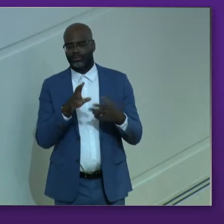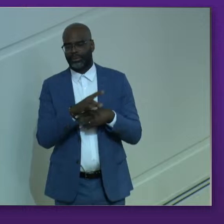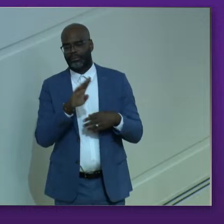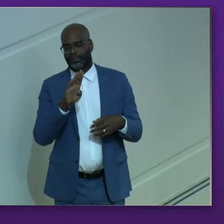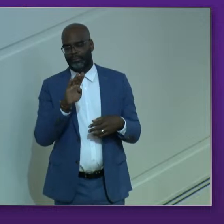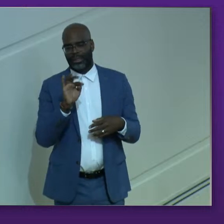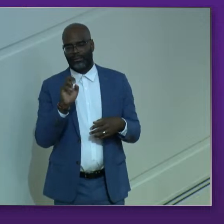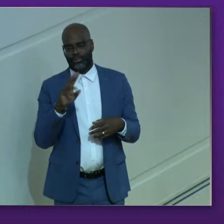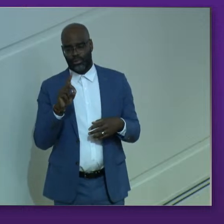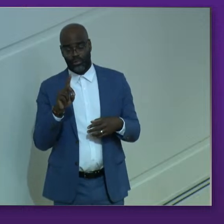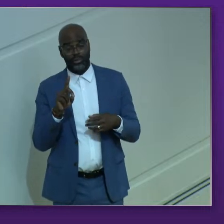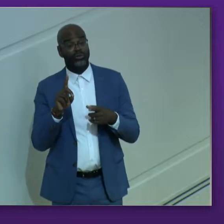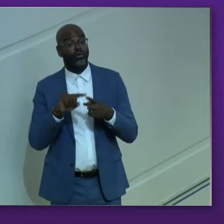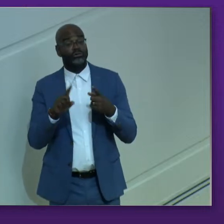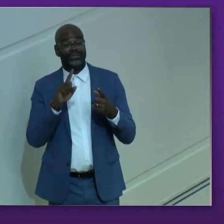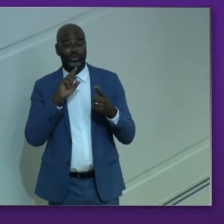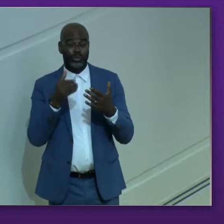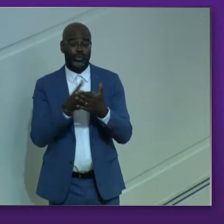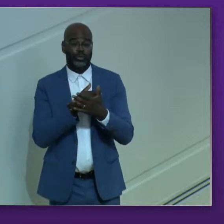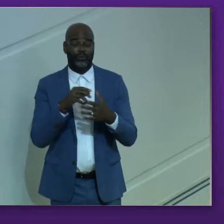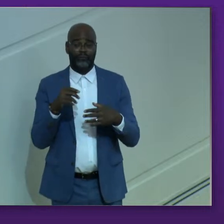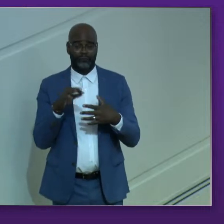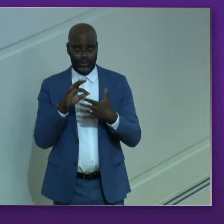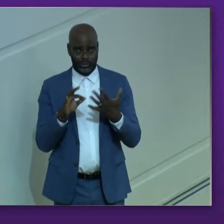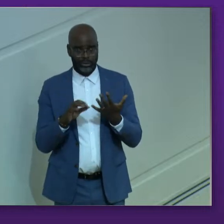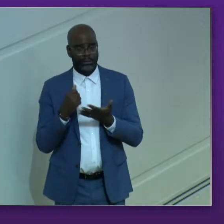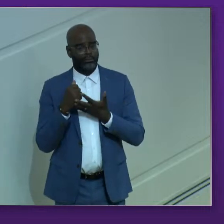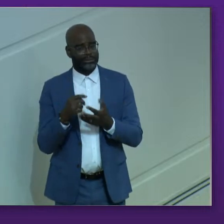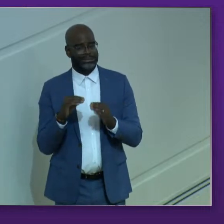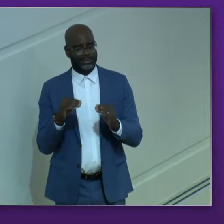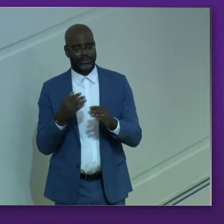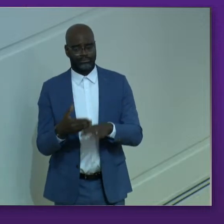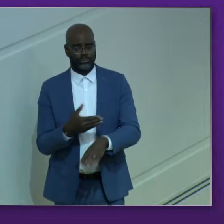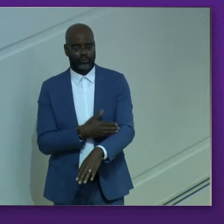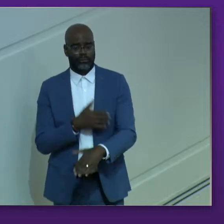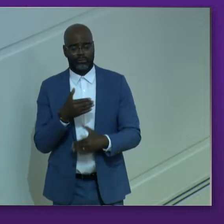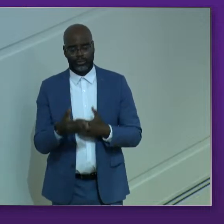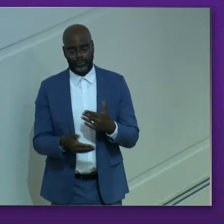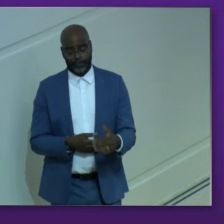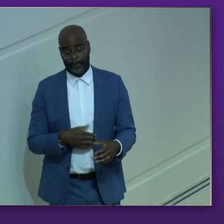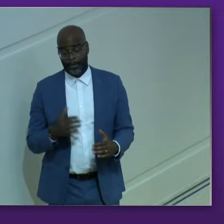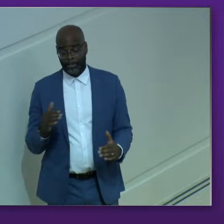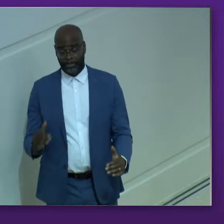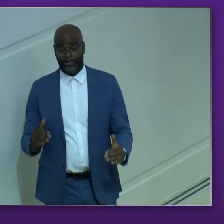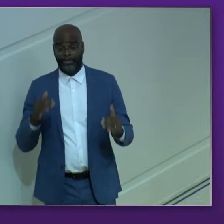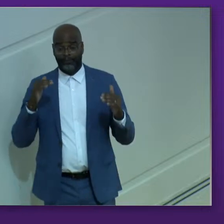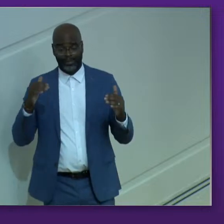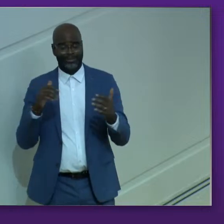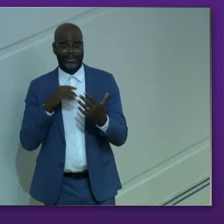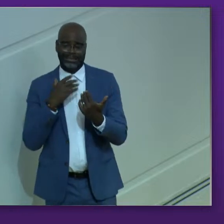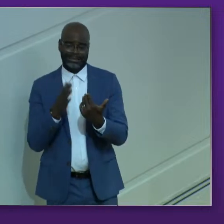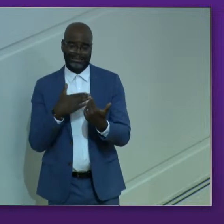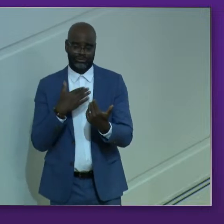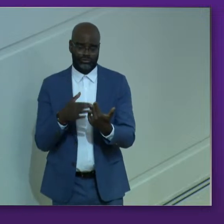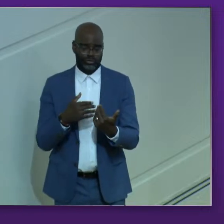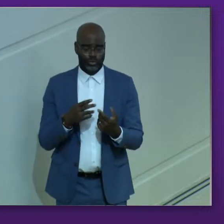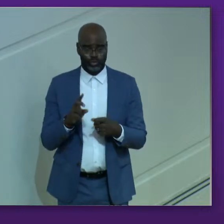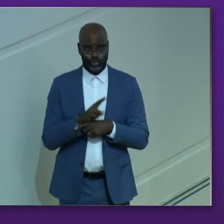ENRICHMENT DAYS A PRIME EXAMPLE OF FOSTERING A SENSE OF BELONGING FOR 20 STAFF CONGRATULATIONS AND JOIN ME IN